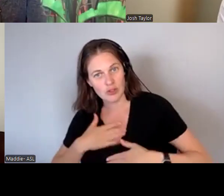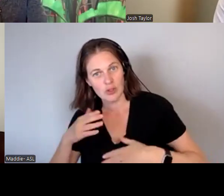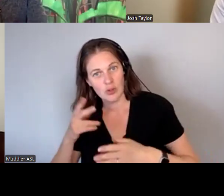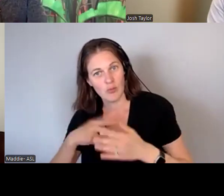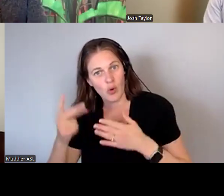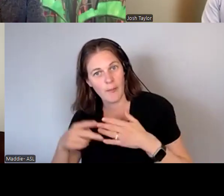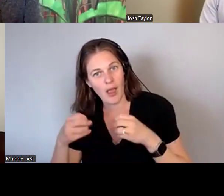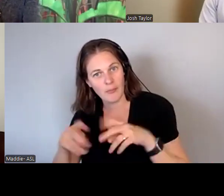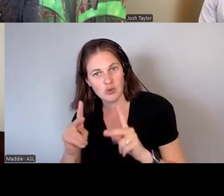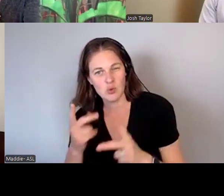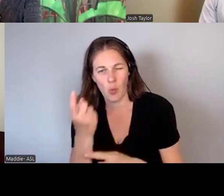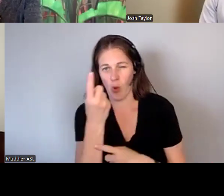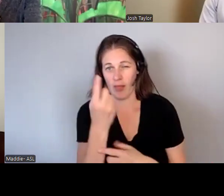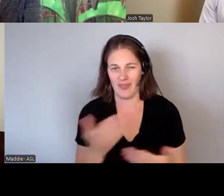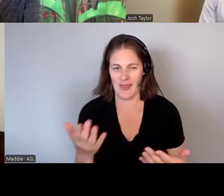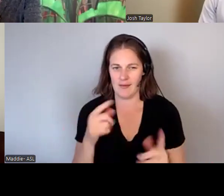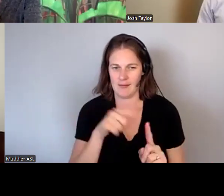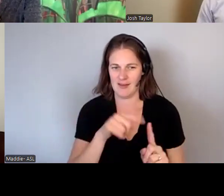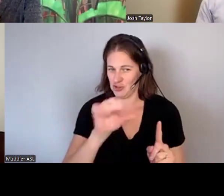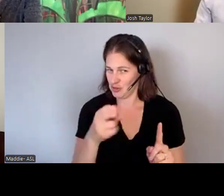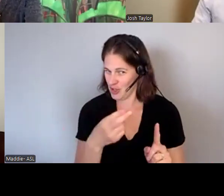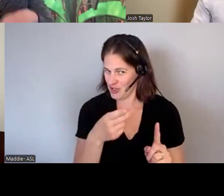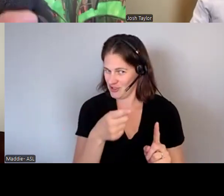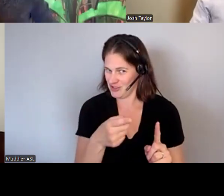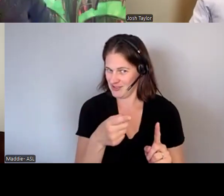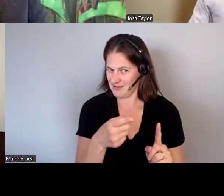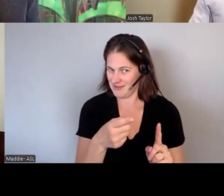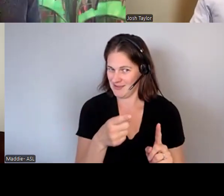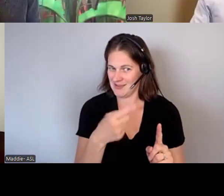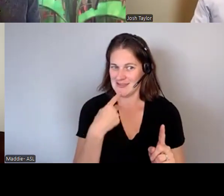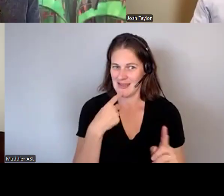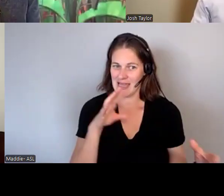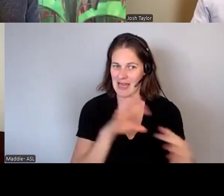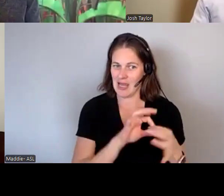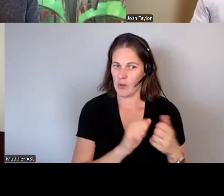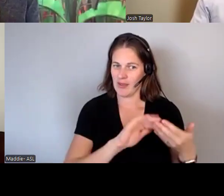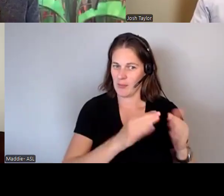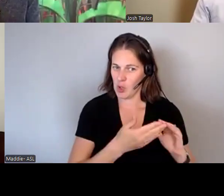what's one thing they can do, and Josh, it sounded like you were saying connect with the community, but I'm going to let you